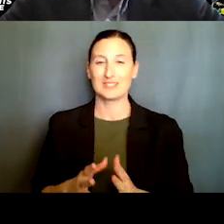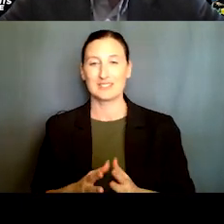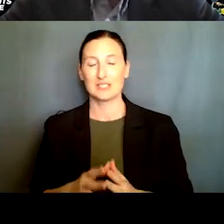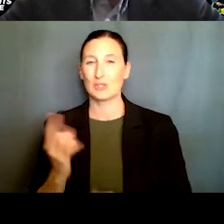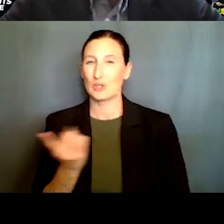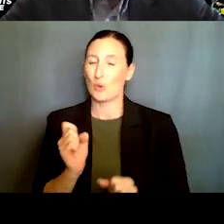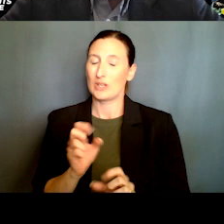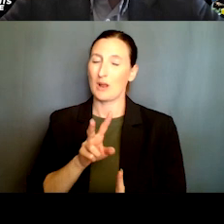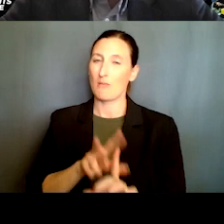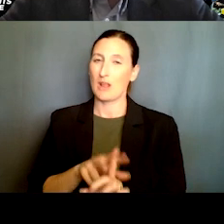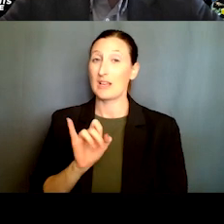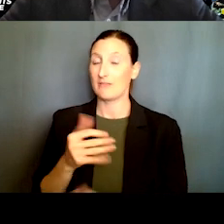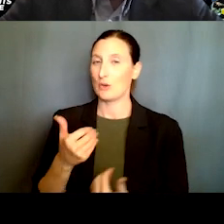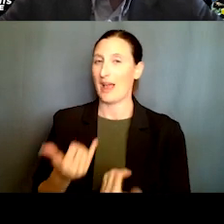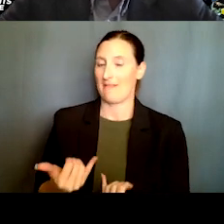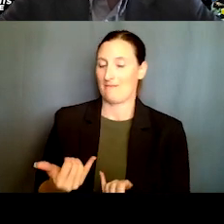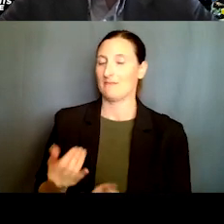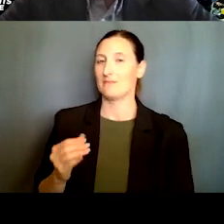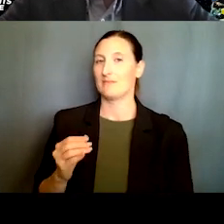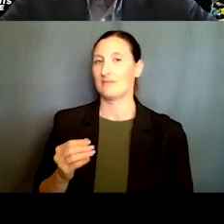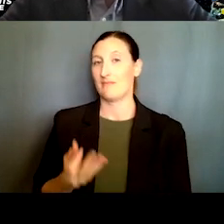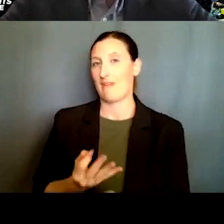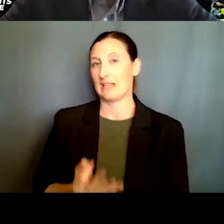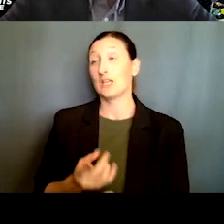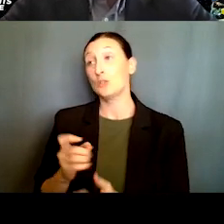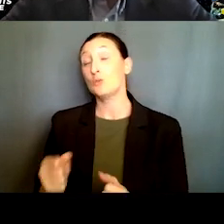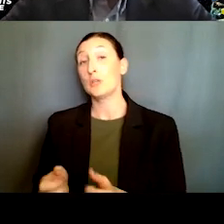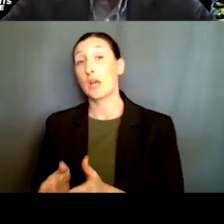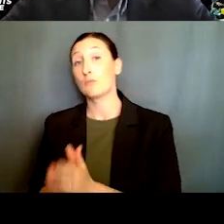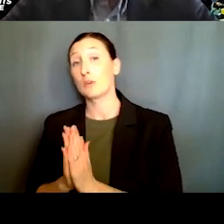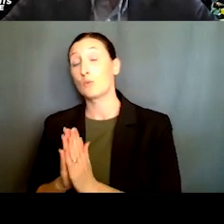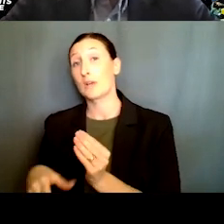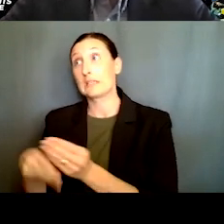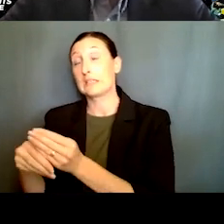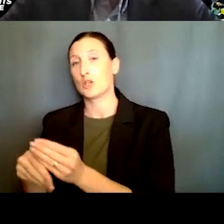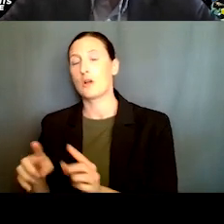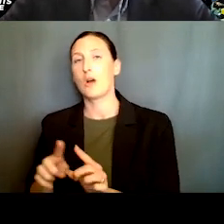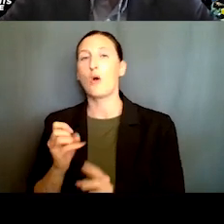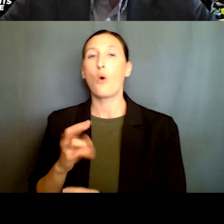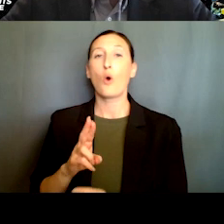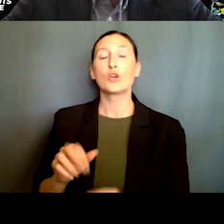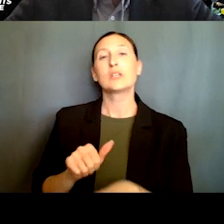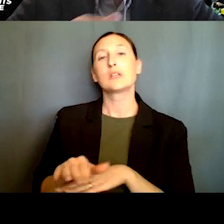You can only apply to this if you have current funding. In which case you can apply for a supplement or you can submit an EAGER.